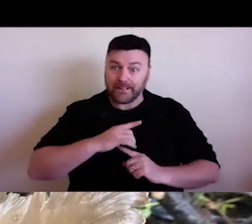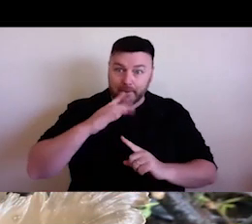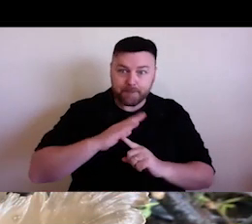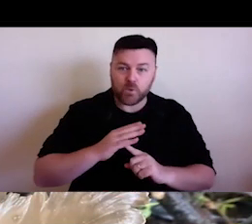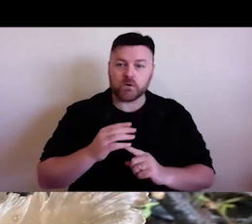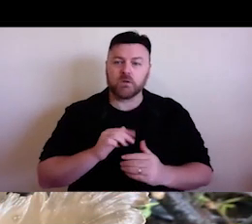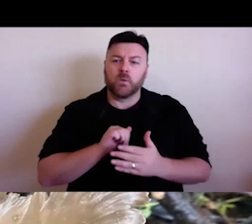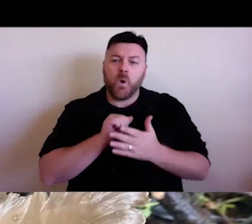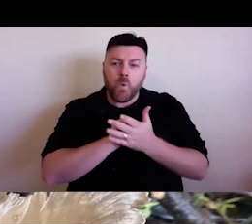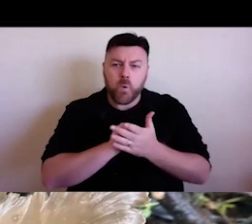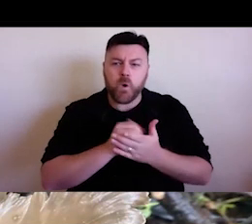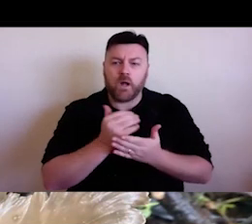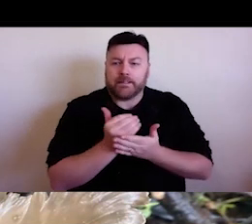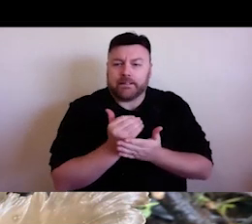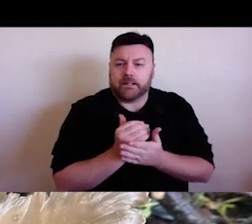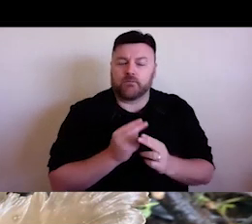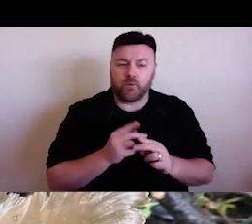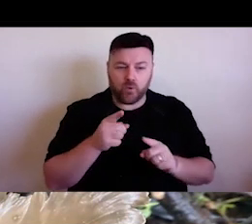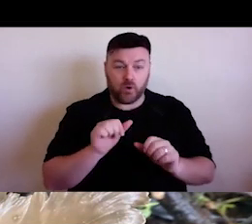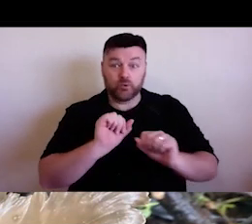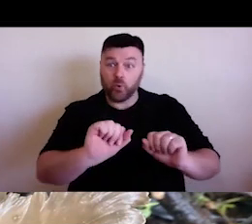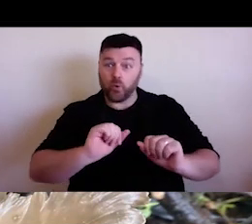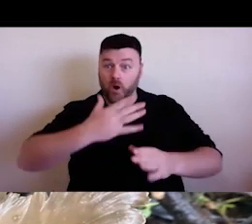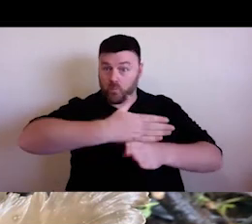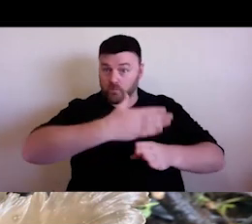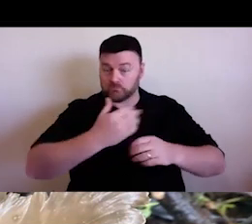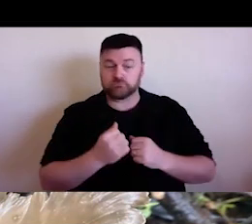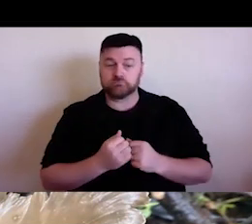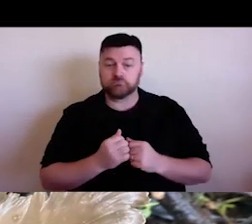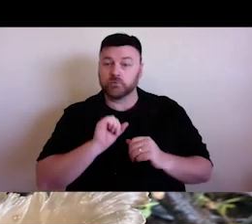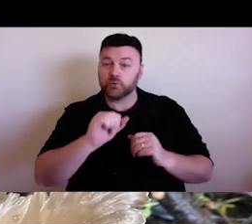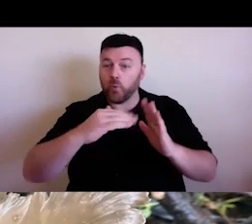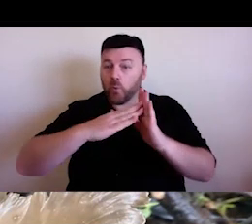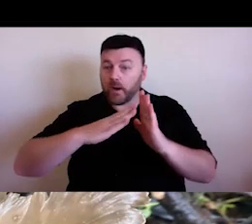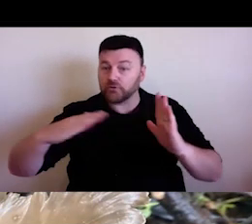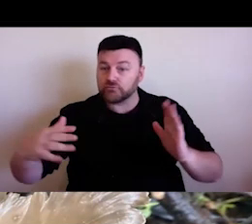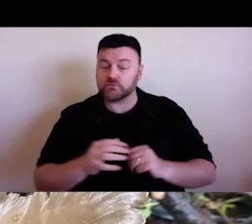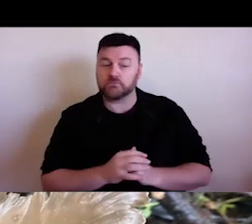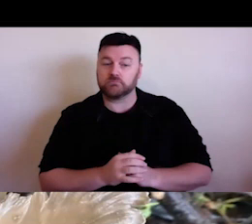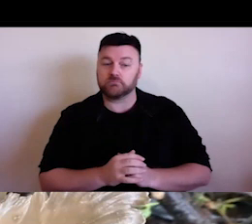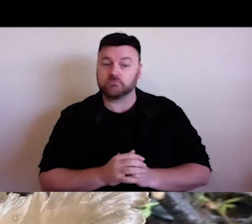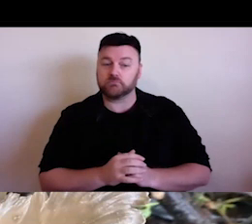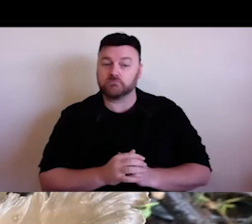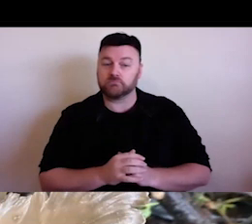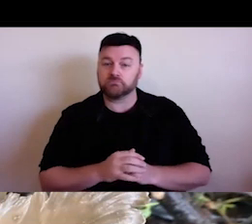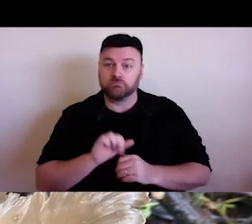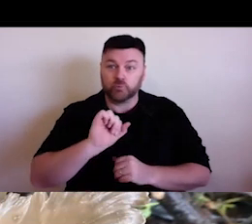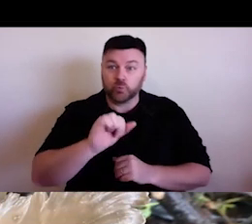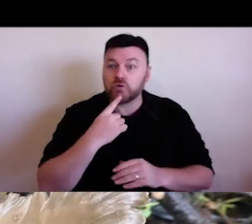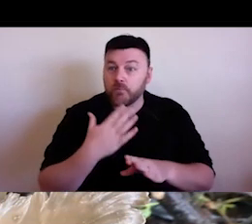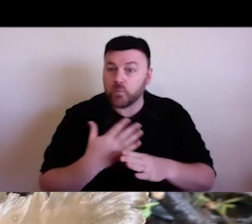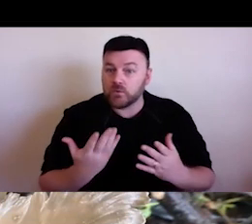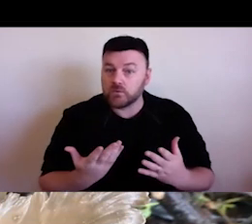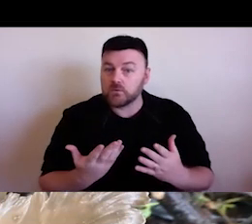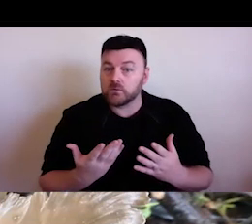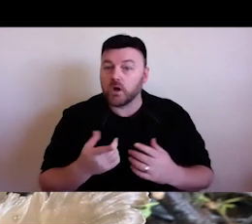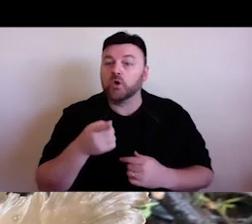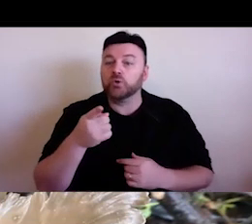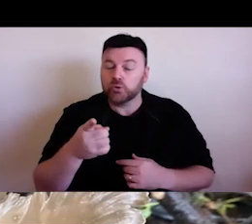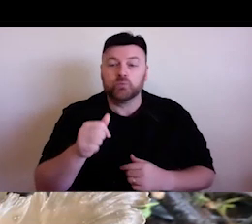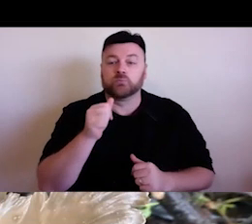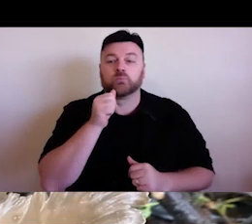practice, to your industry, to your profession that you are unwilling to